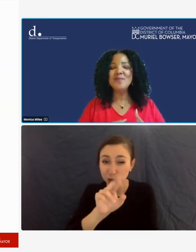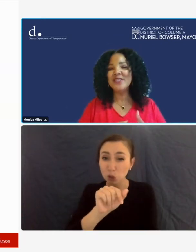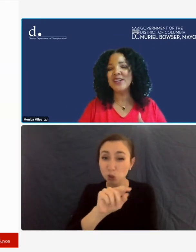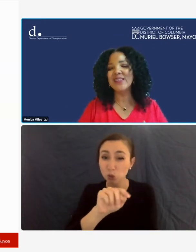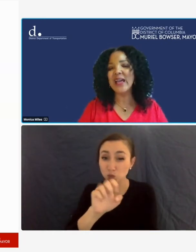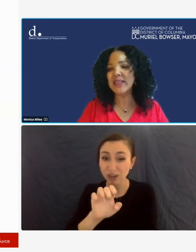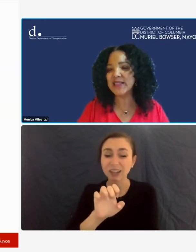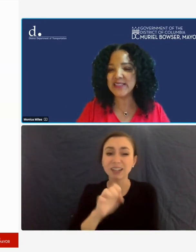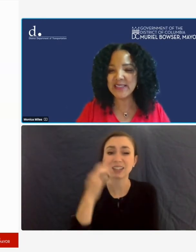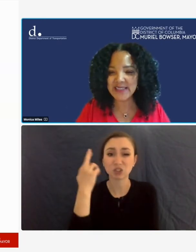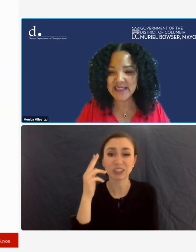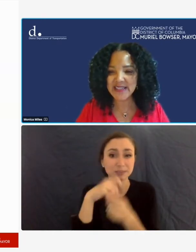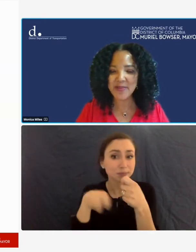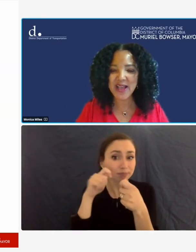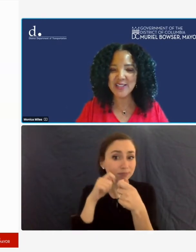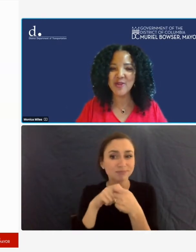unlikely and statistically impossible that your